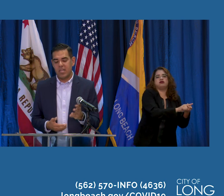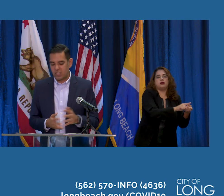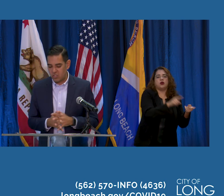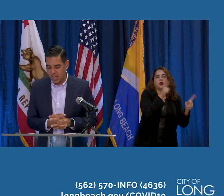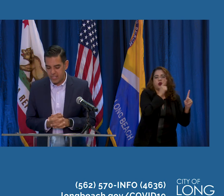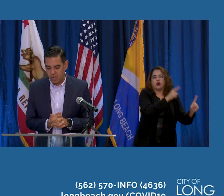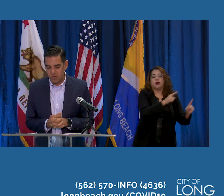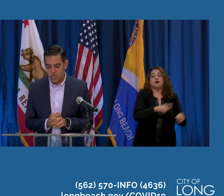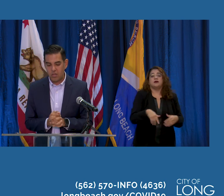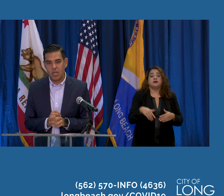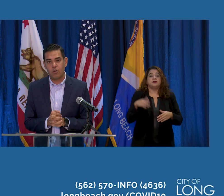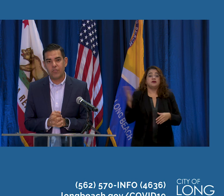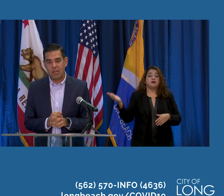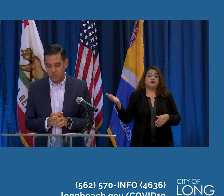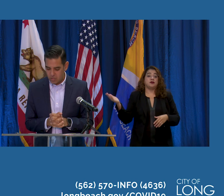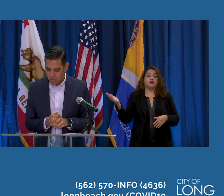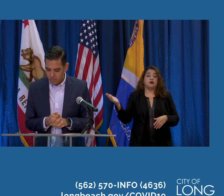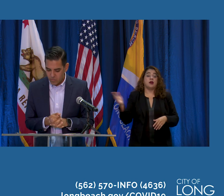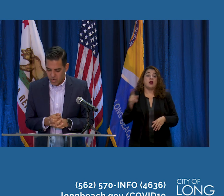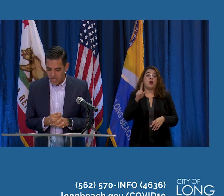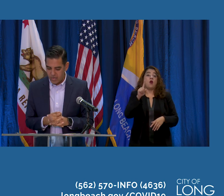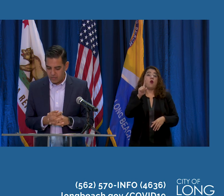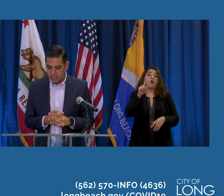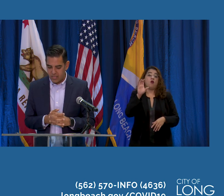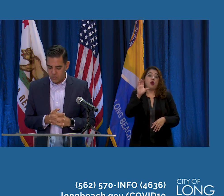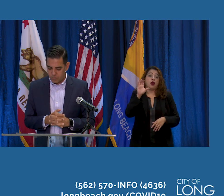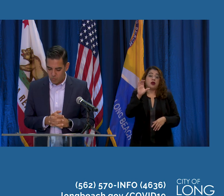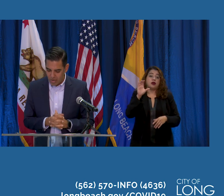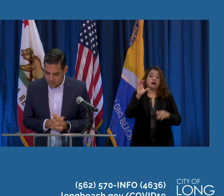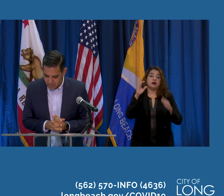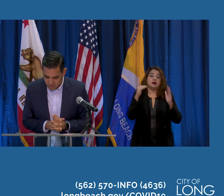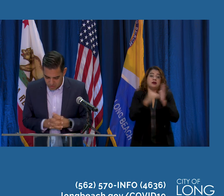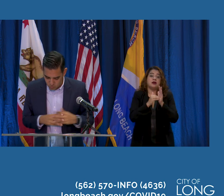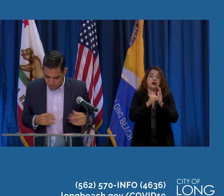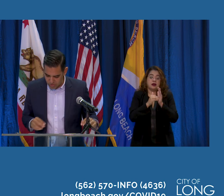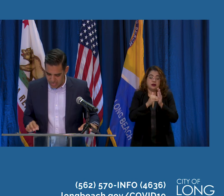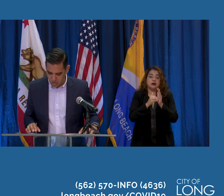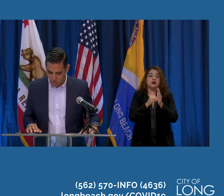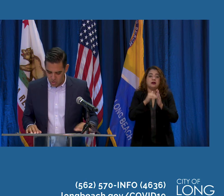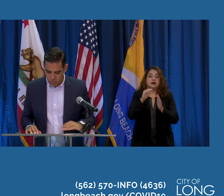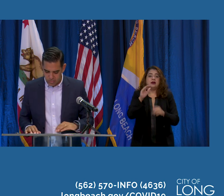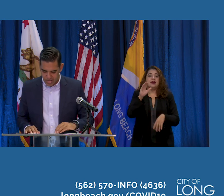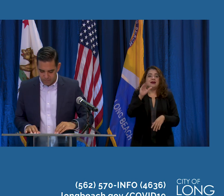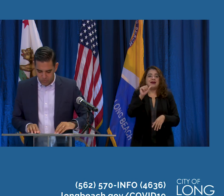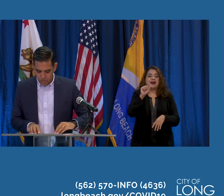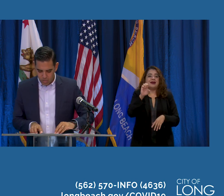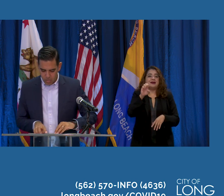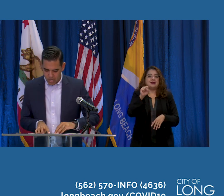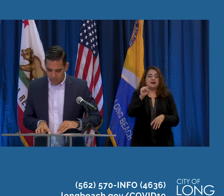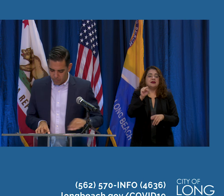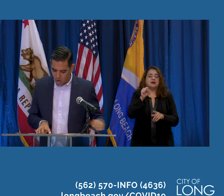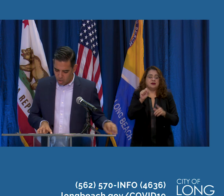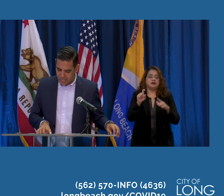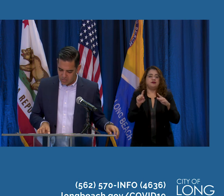The next slide here is the one hundred cases per resident . It once again shows that our